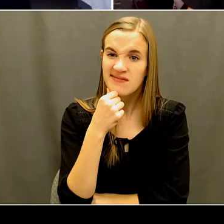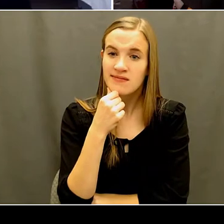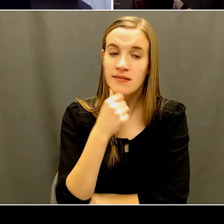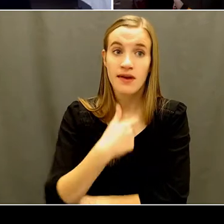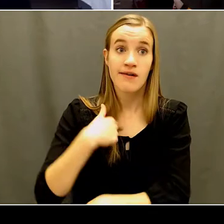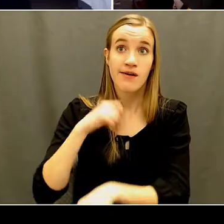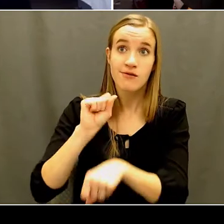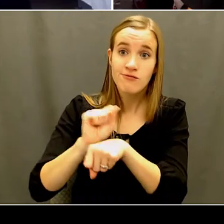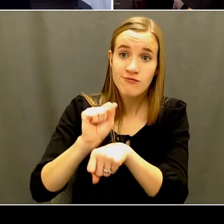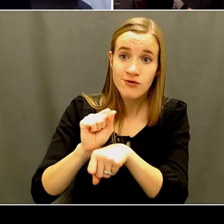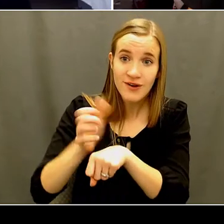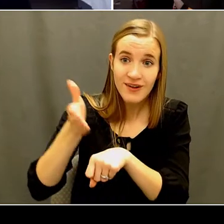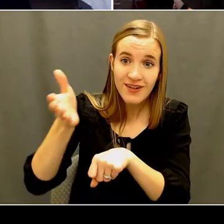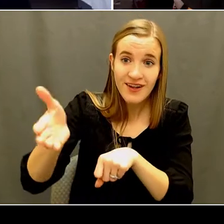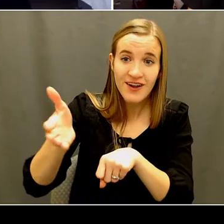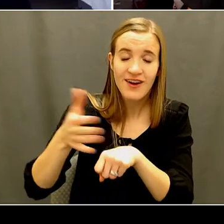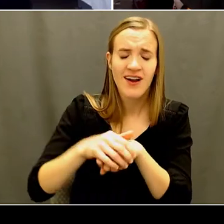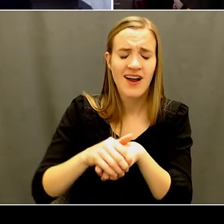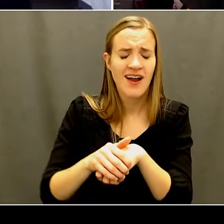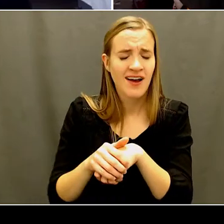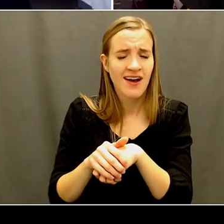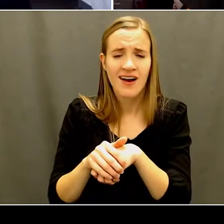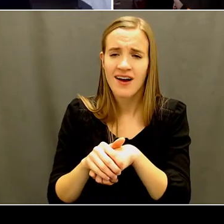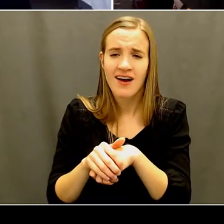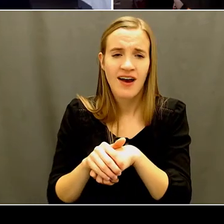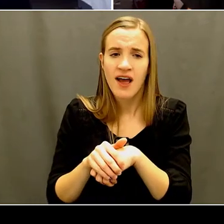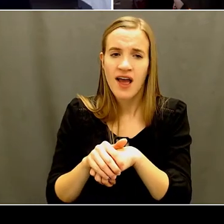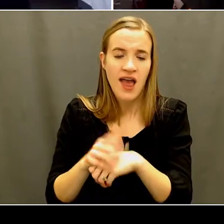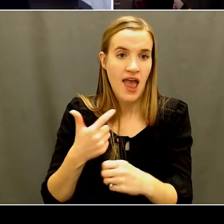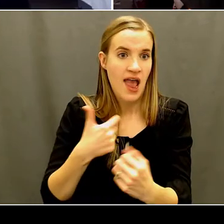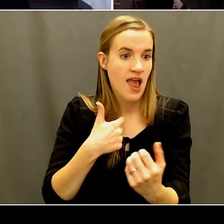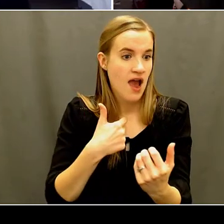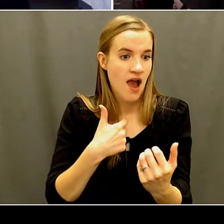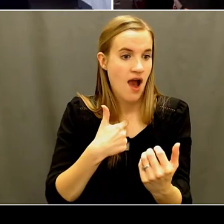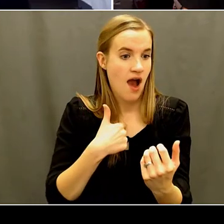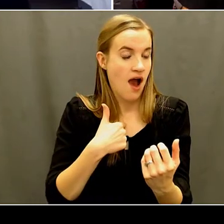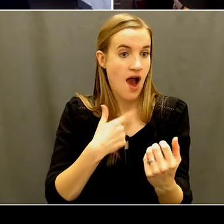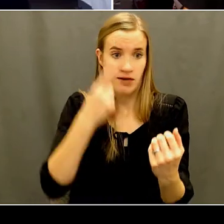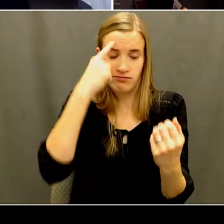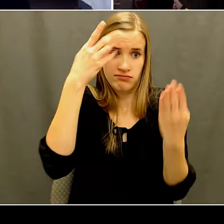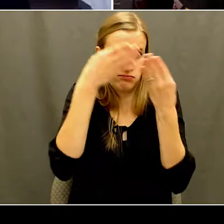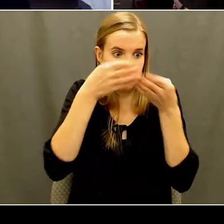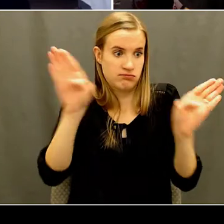could about disability, disability policy, identity and history. And I